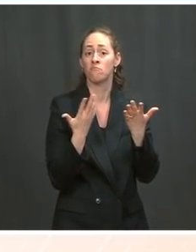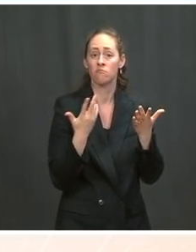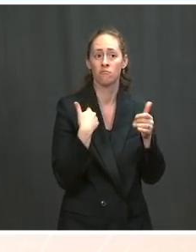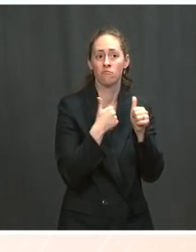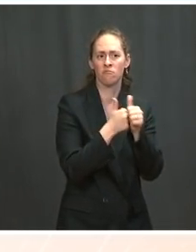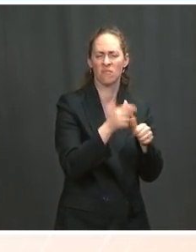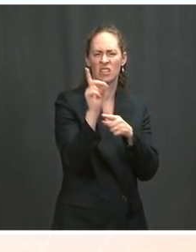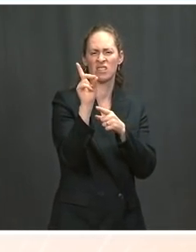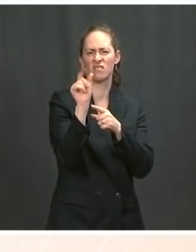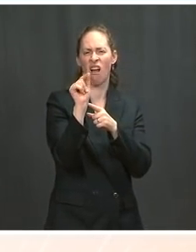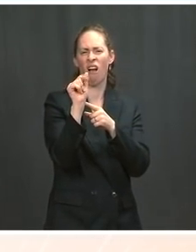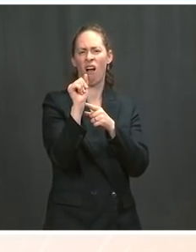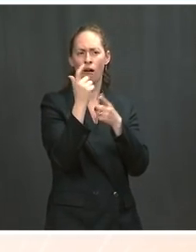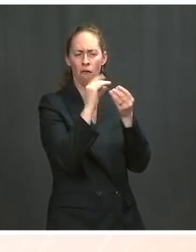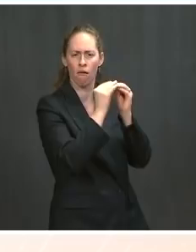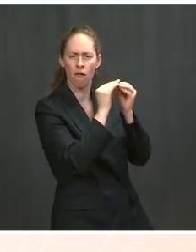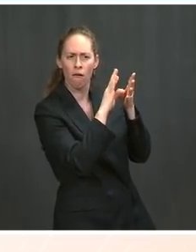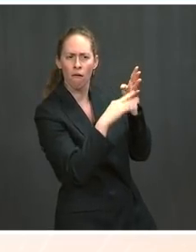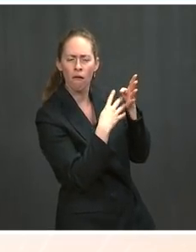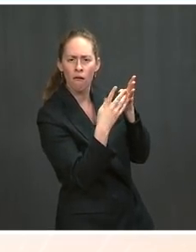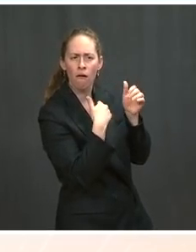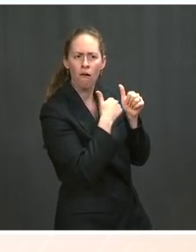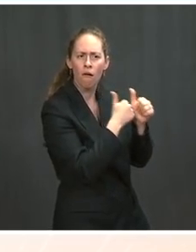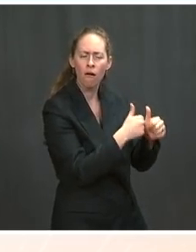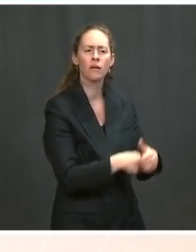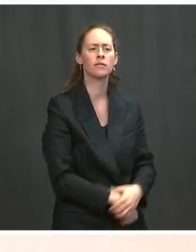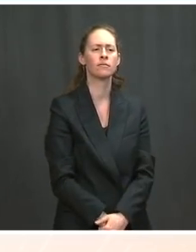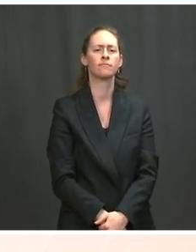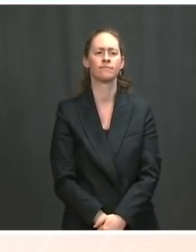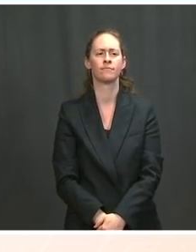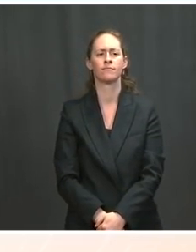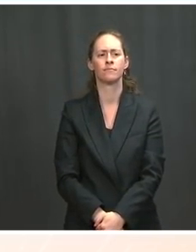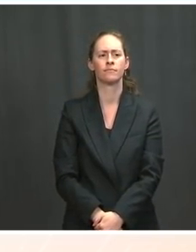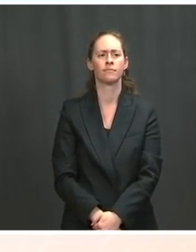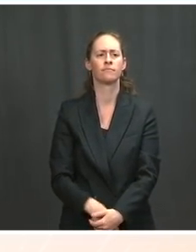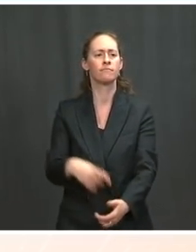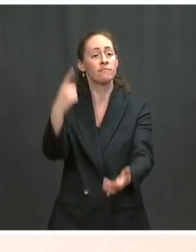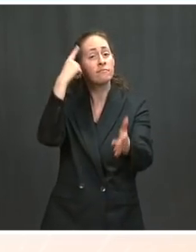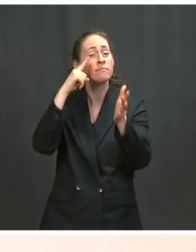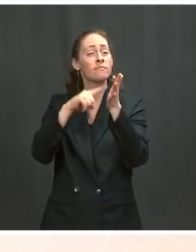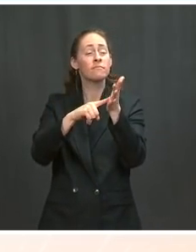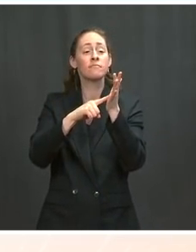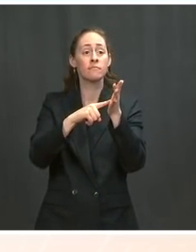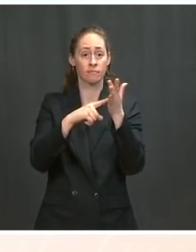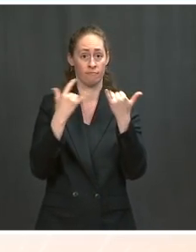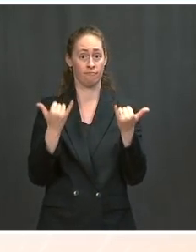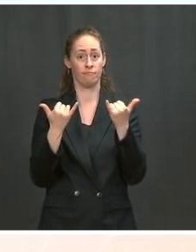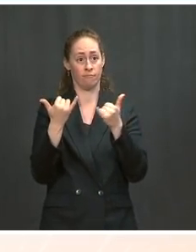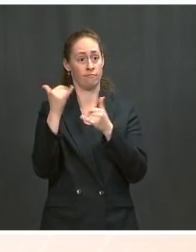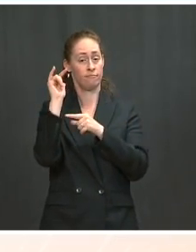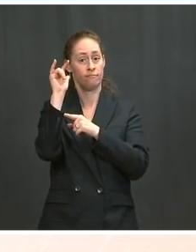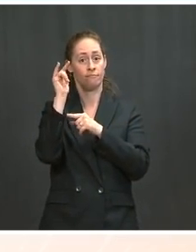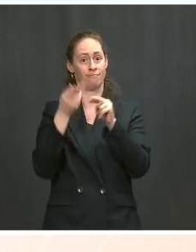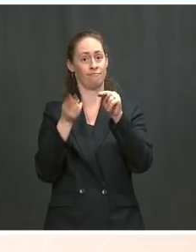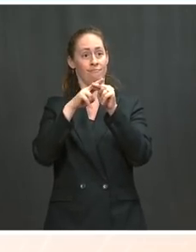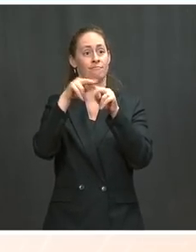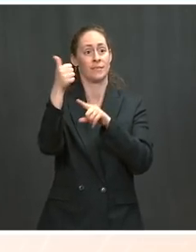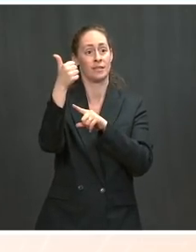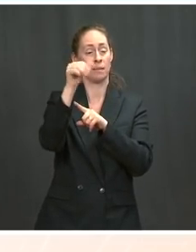including the fact that, you know, for example, airfare is increased by 10 percent but are still almost 20 percent below pre-pandemic levels.